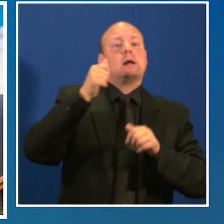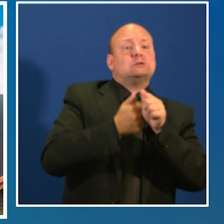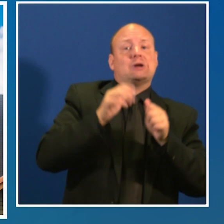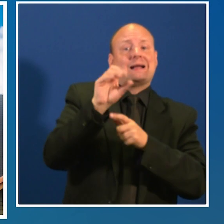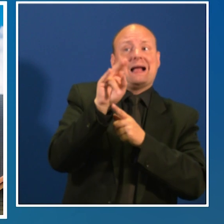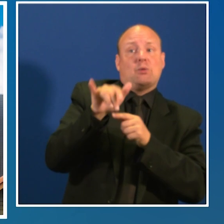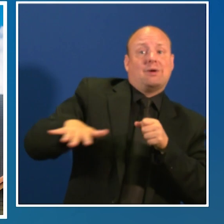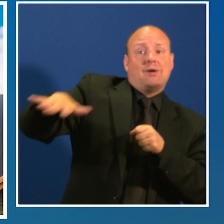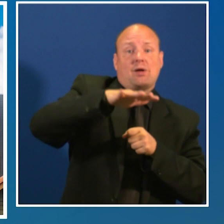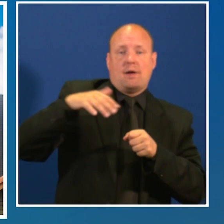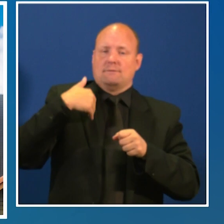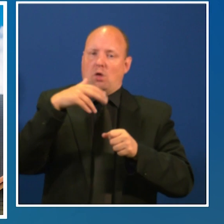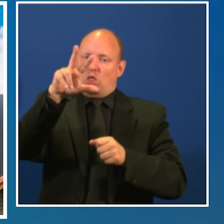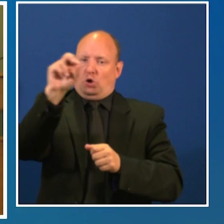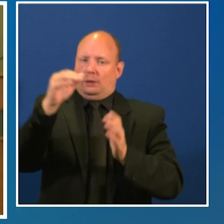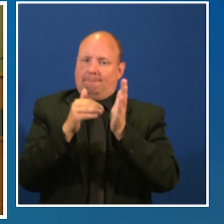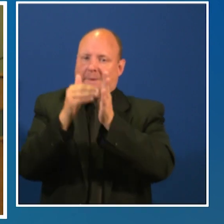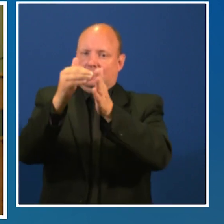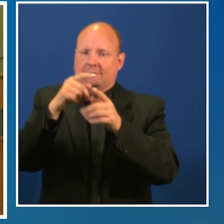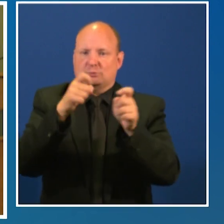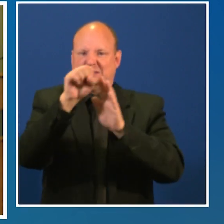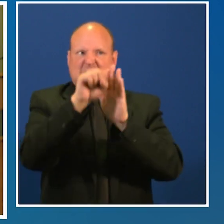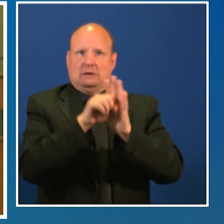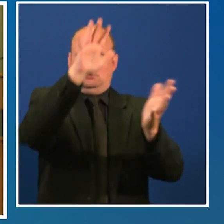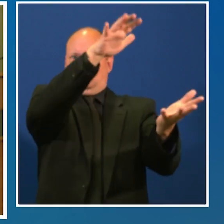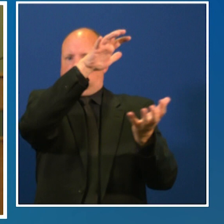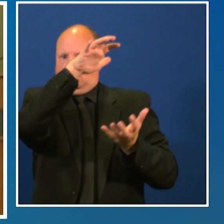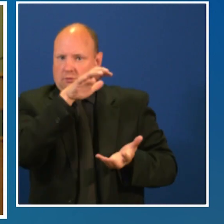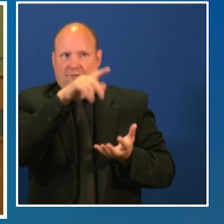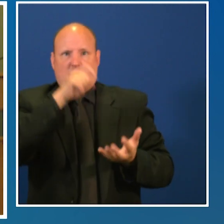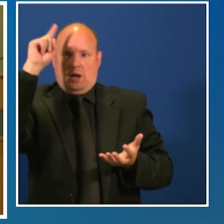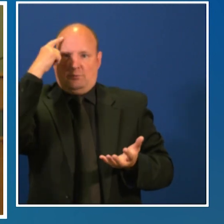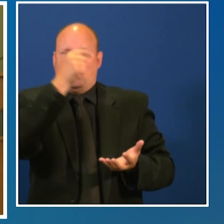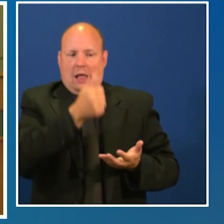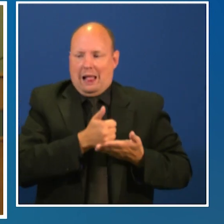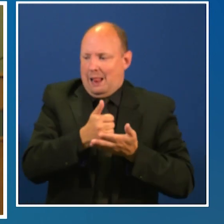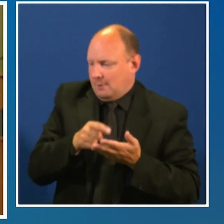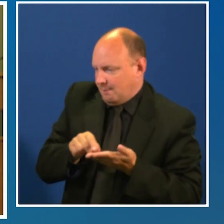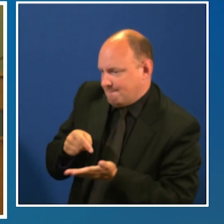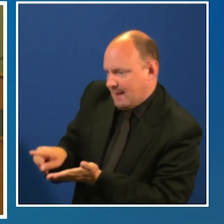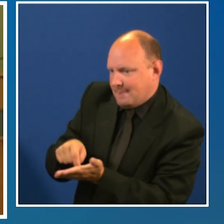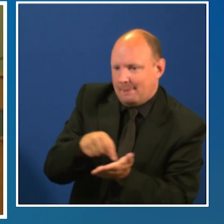federal and state governments. And while the exact timing on when these funds will be available is still uncertain,